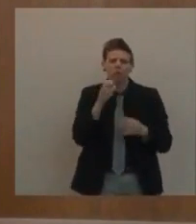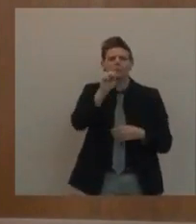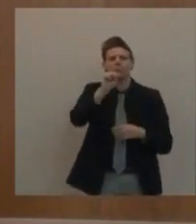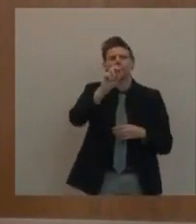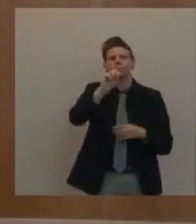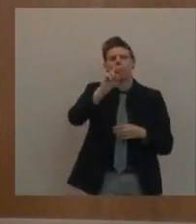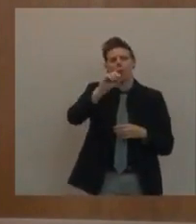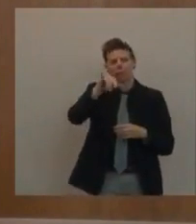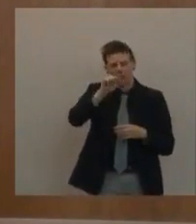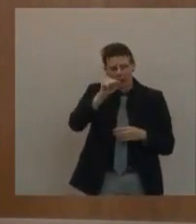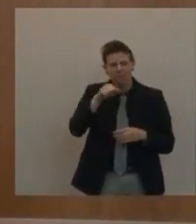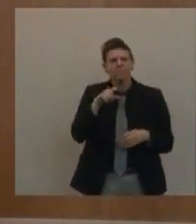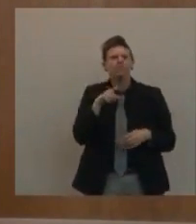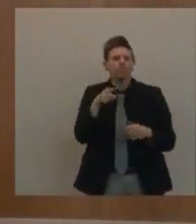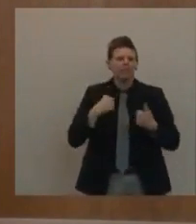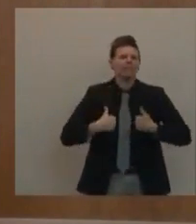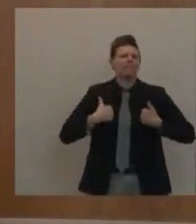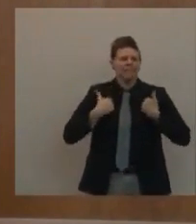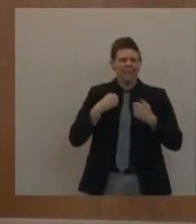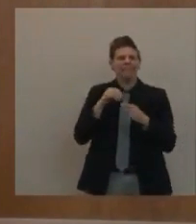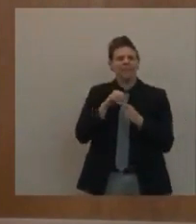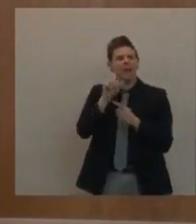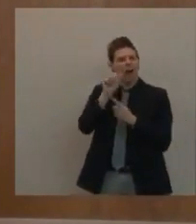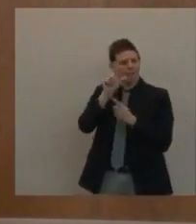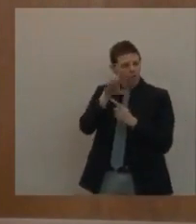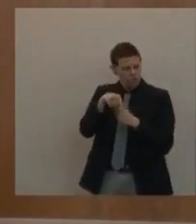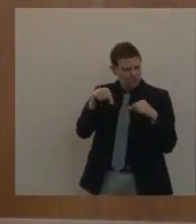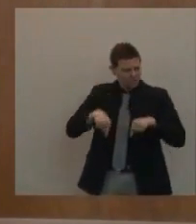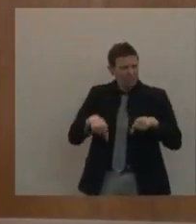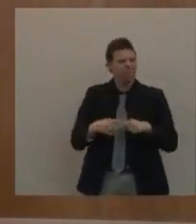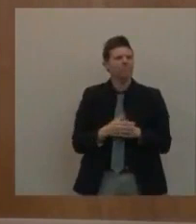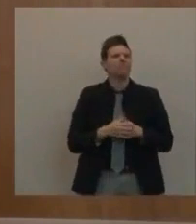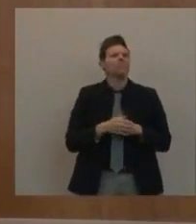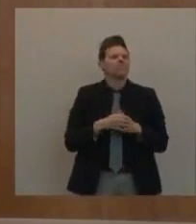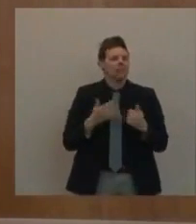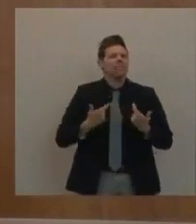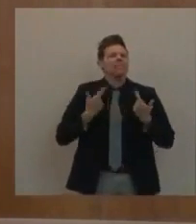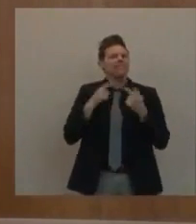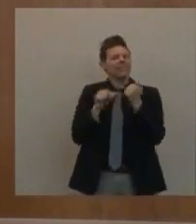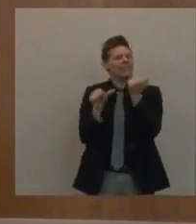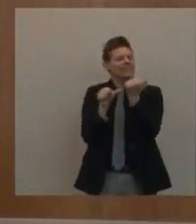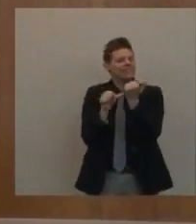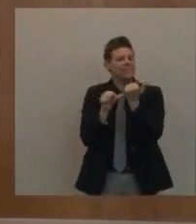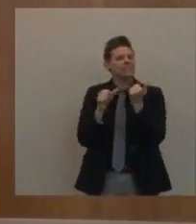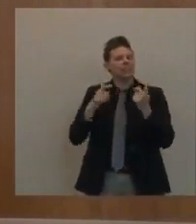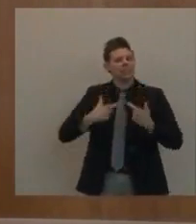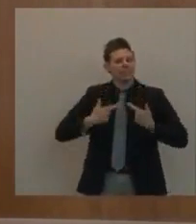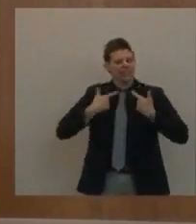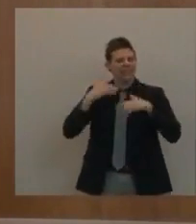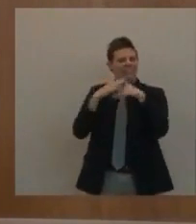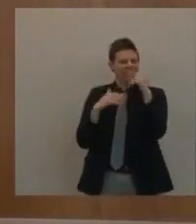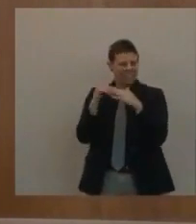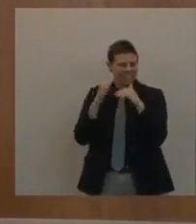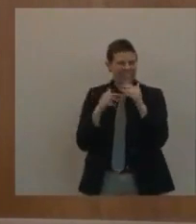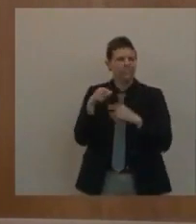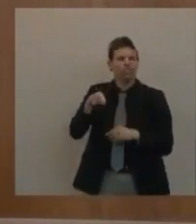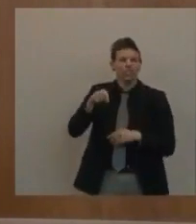I TALKED A LITTLE BAD ABOUT HER. HER NAME IS SONIA. SONIA LIVES IN ALBUQUERQUE.